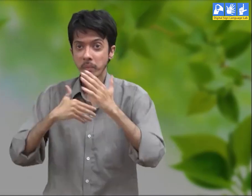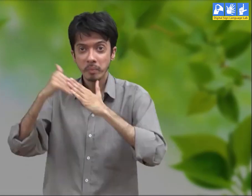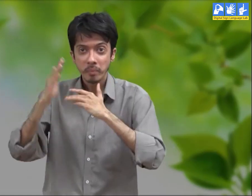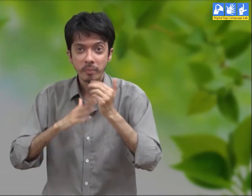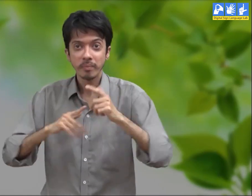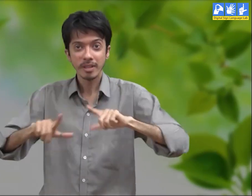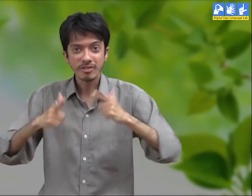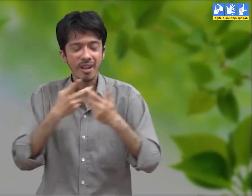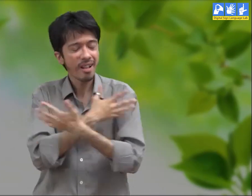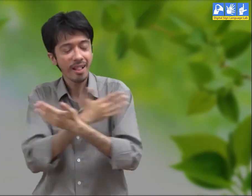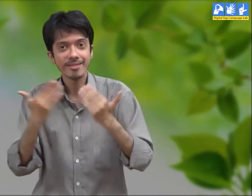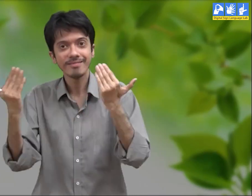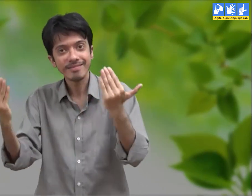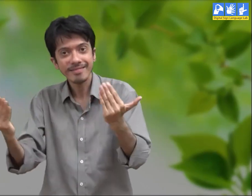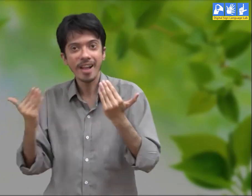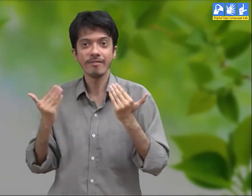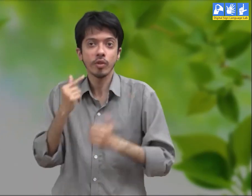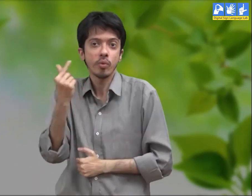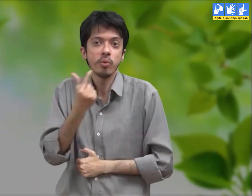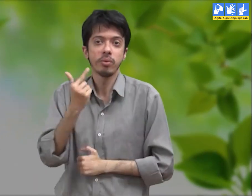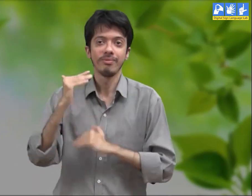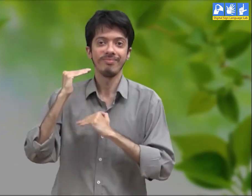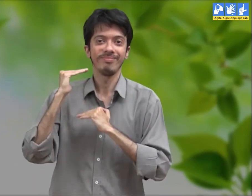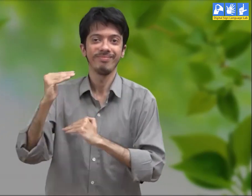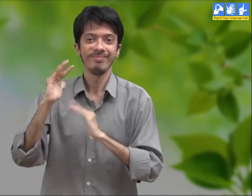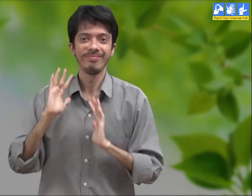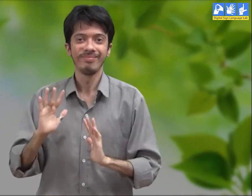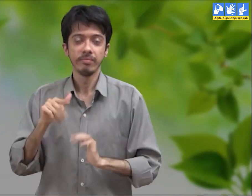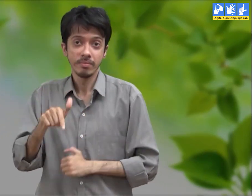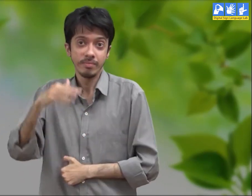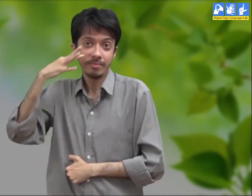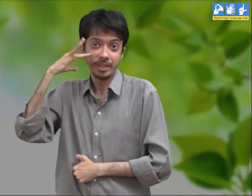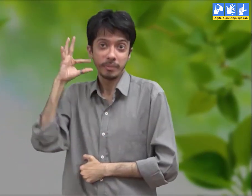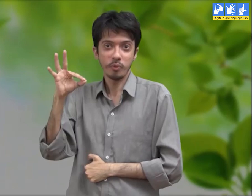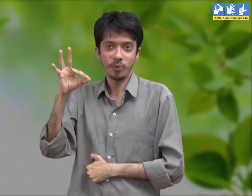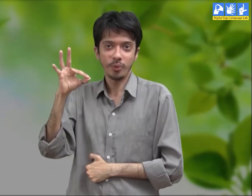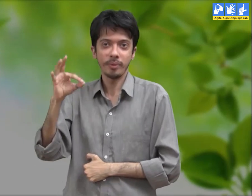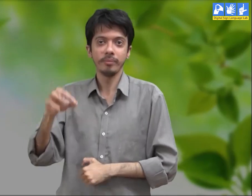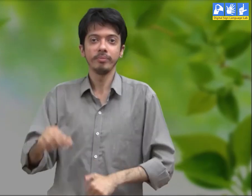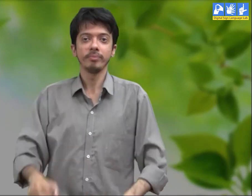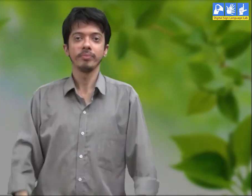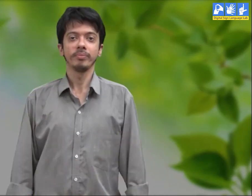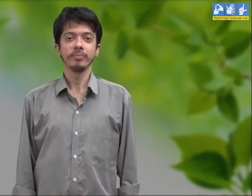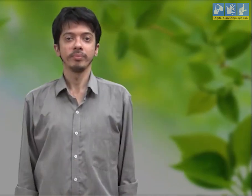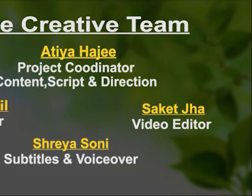earth and conserve the natural resources. It is very important to limit the use of resources